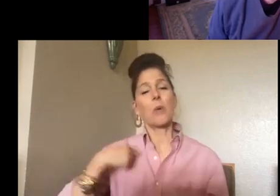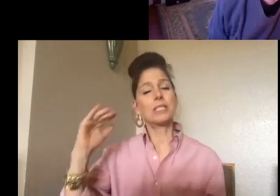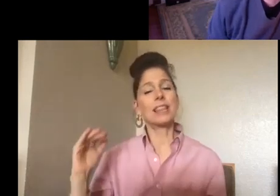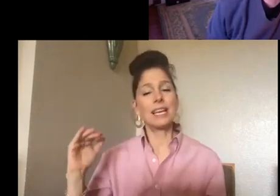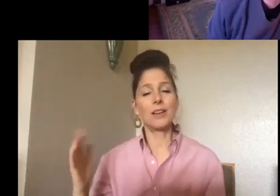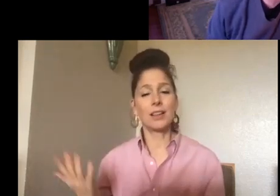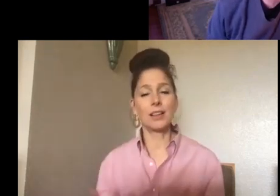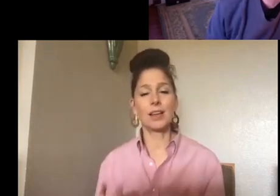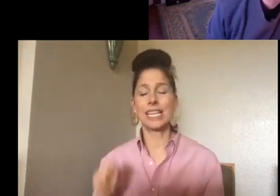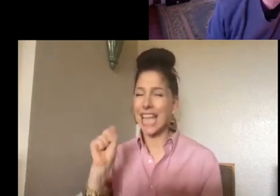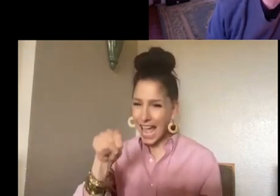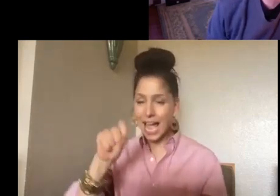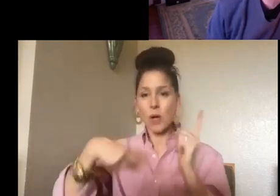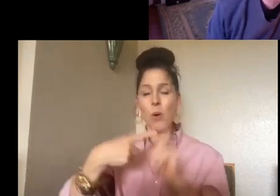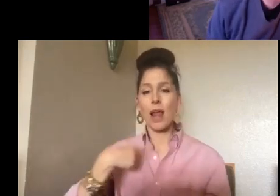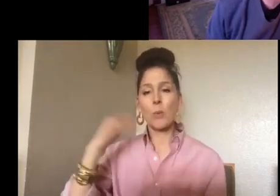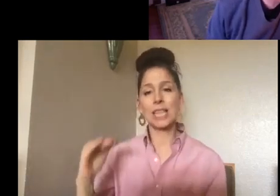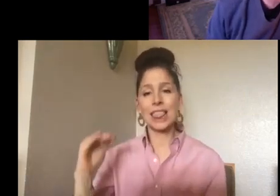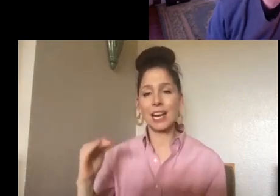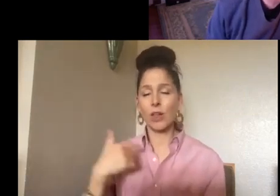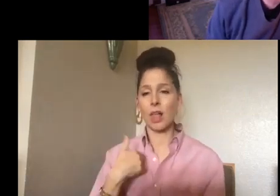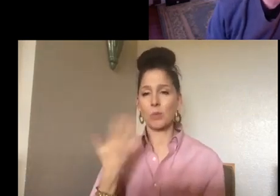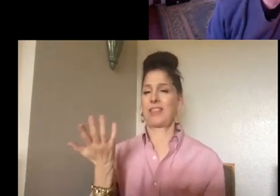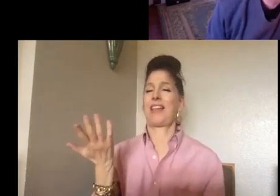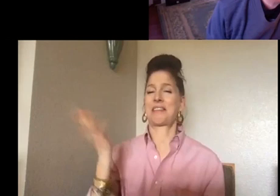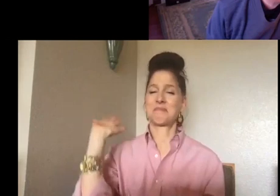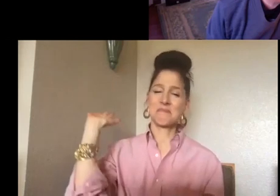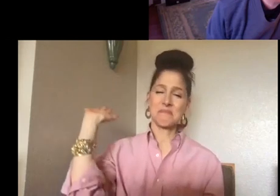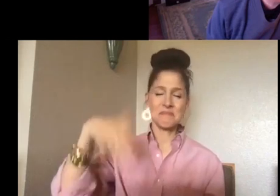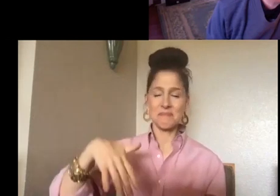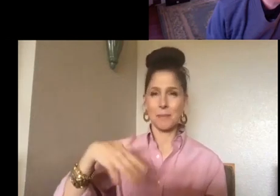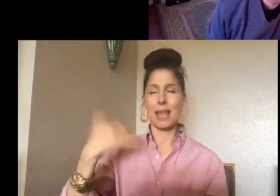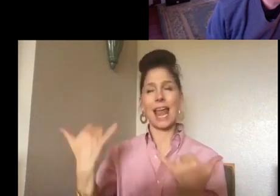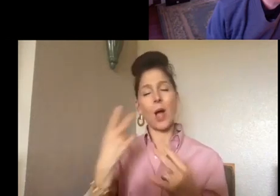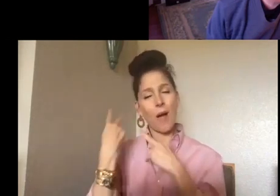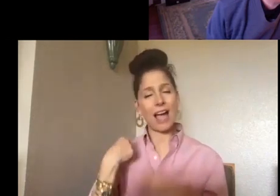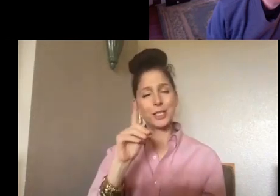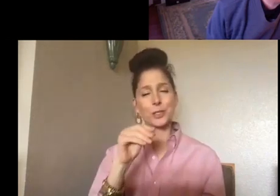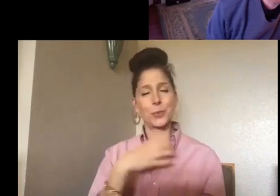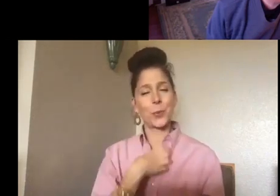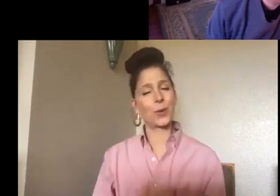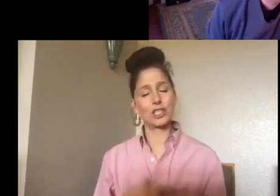SHOSHANNAH - Well, when I was little. I mean yeah, when I was young I didn't think anything of it,